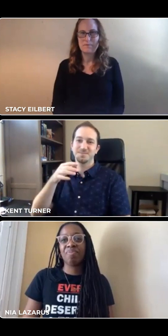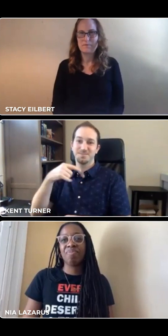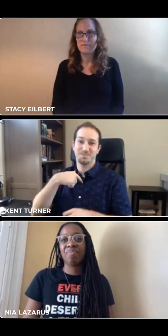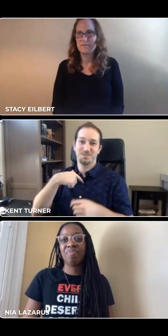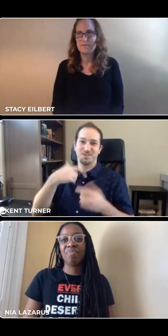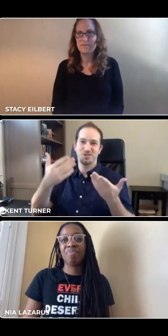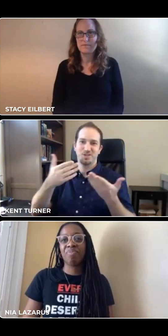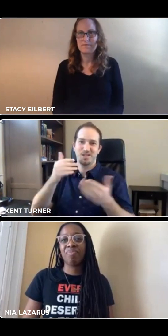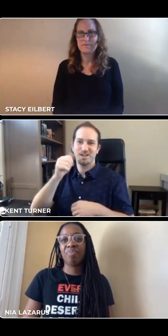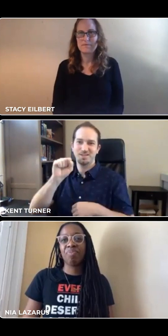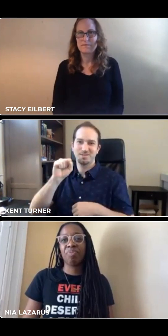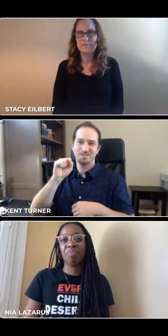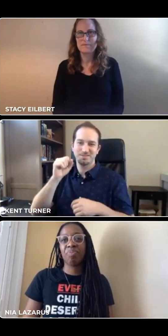And now Kent?